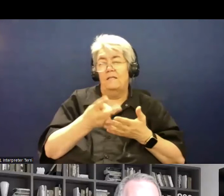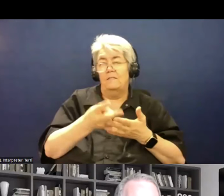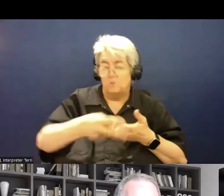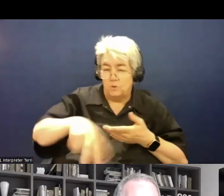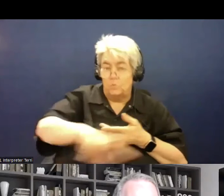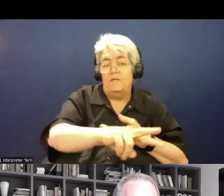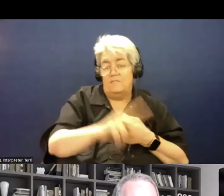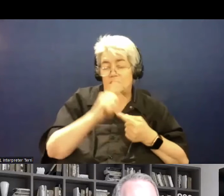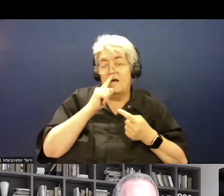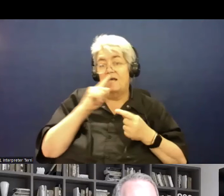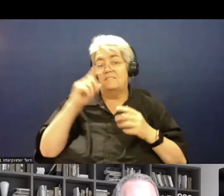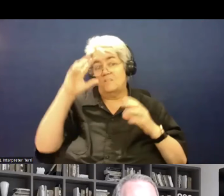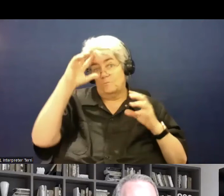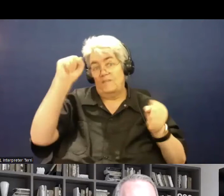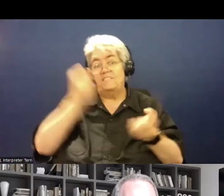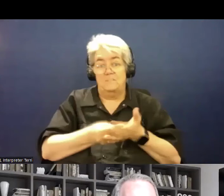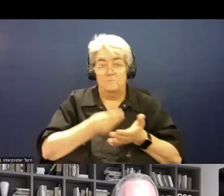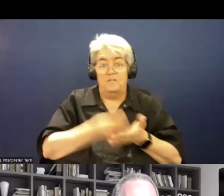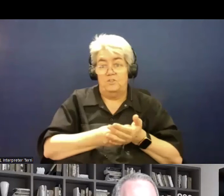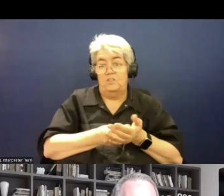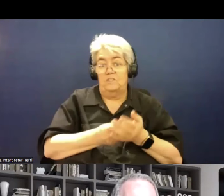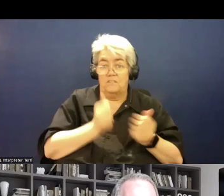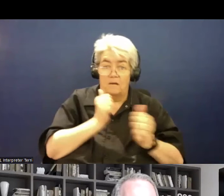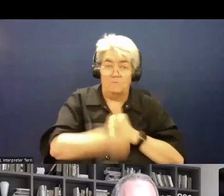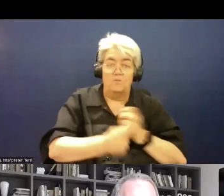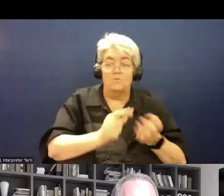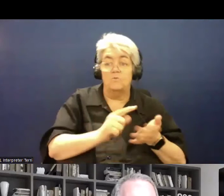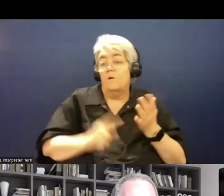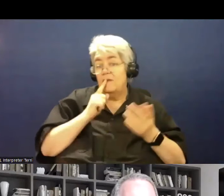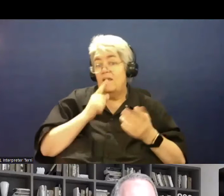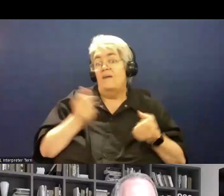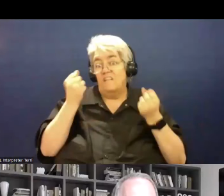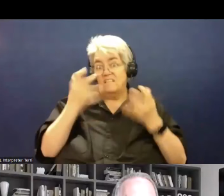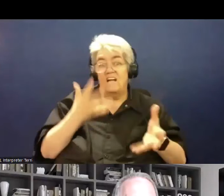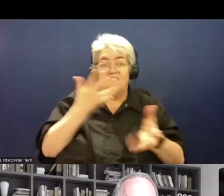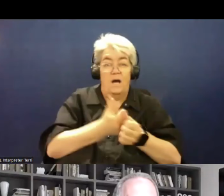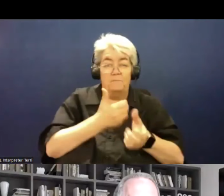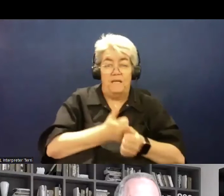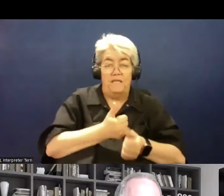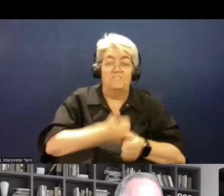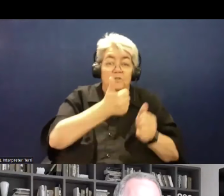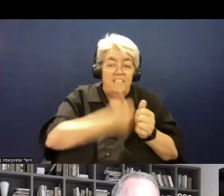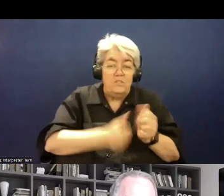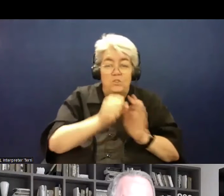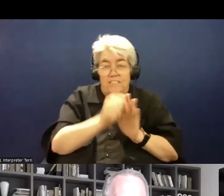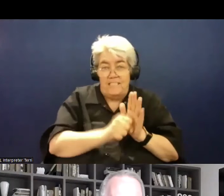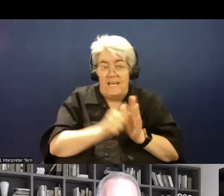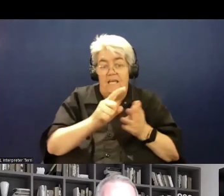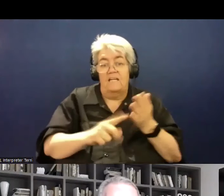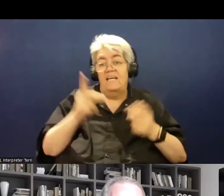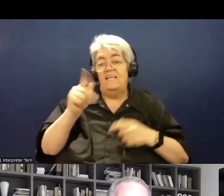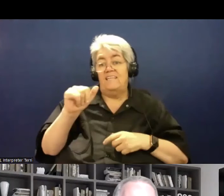PRESIDENT'S BUDGET COMES THROUGH. WE HAVE A FAIR AMOUNT OF UPDATES ON THE STATE. CAITLIN AND STEPHANIE WE WILL MAKE SURE TO